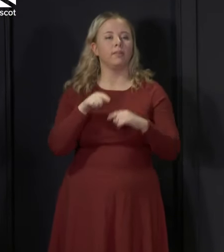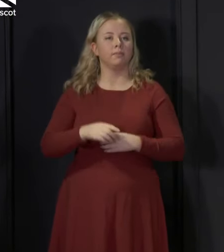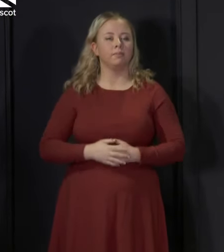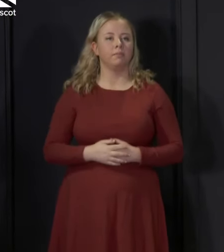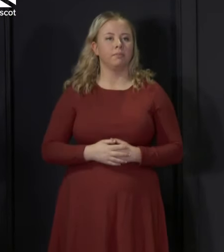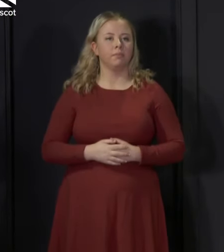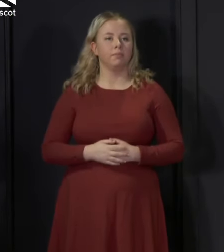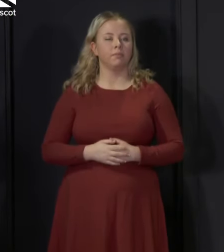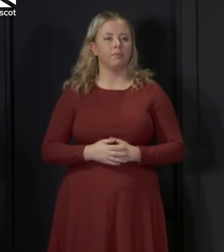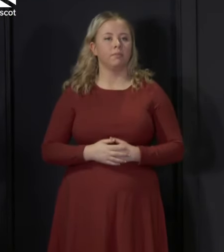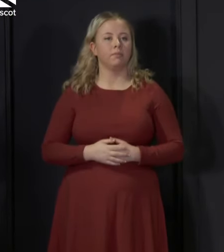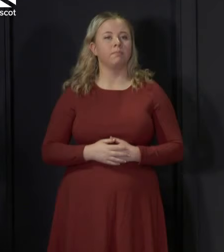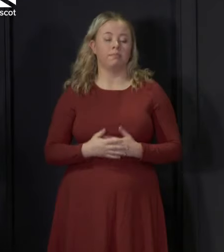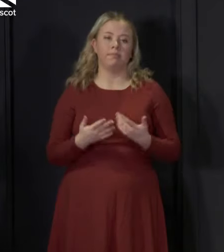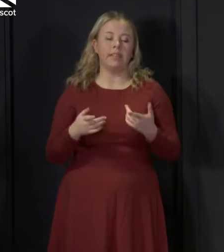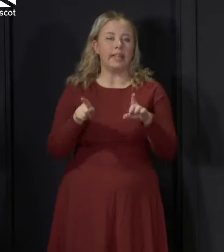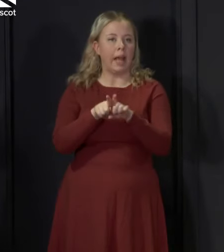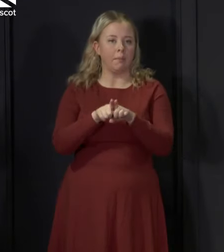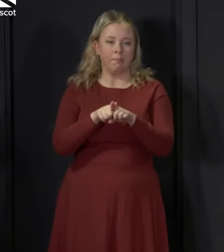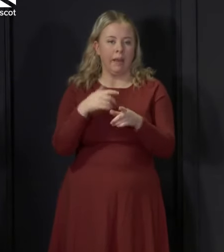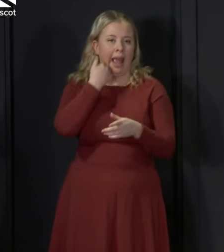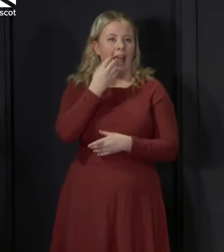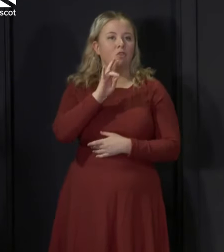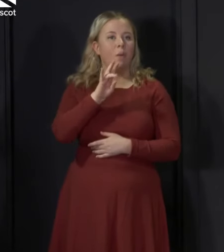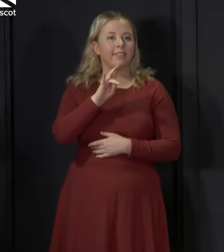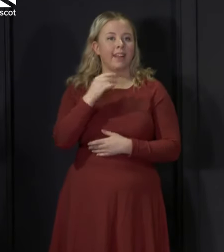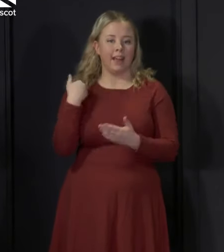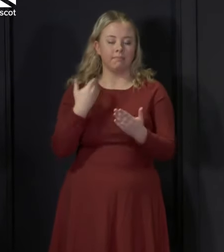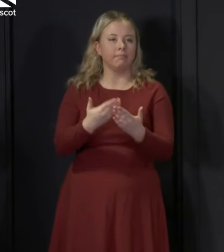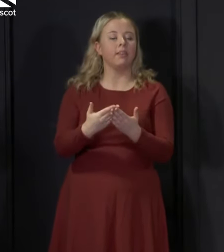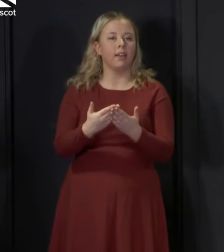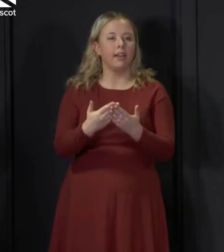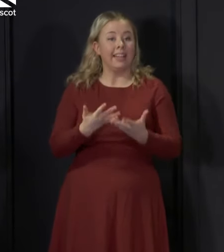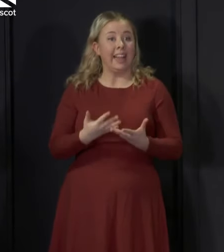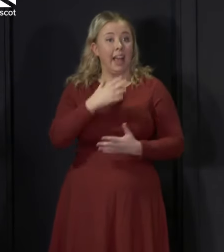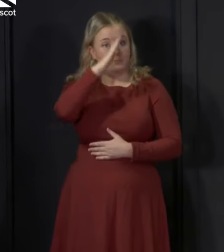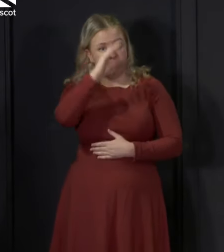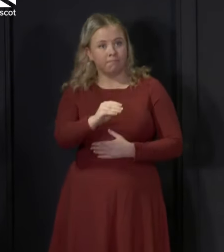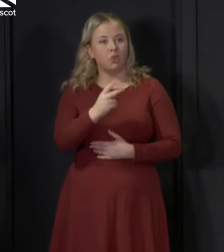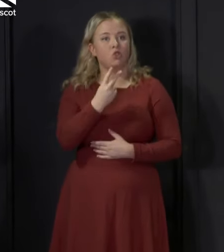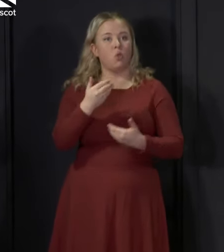Now as usual on Wednesdays, today's update will have two parts an update on the daily